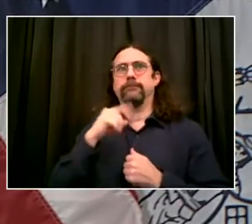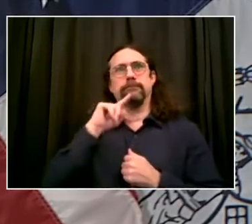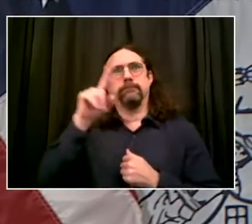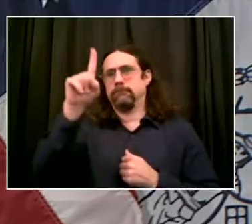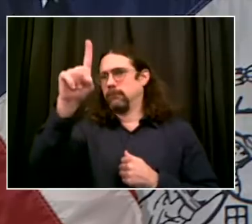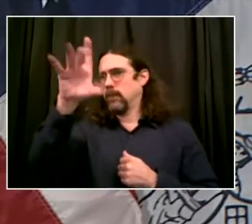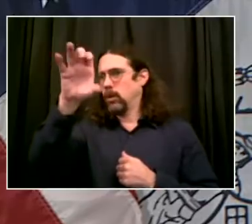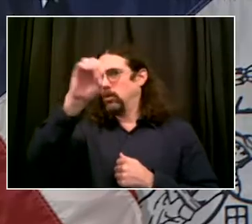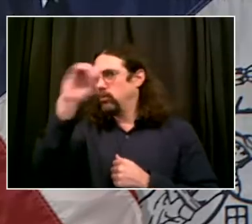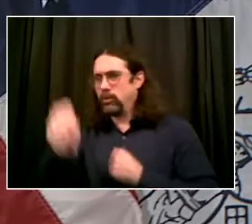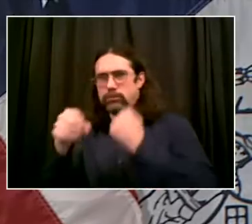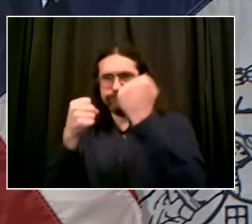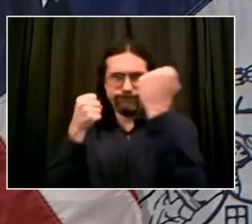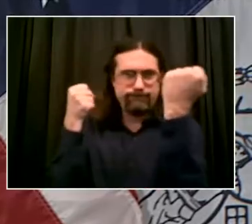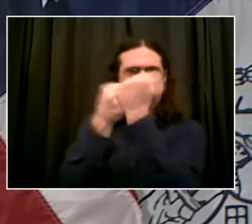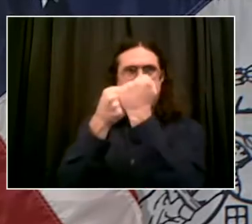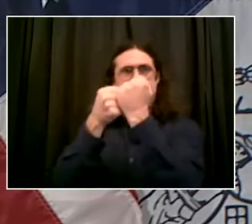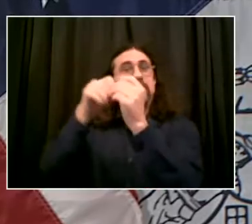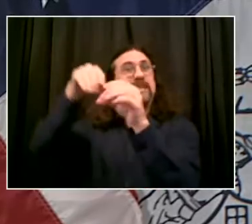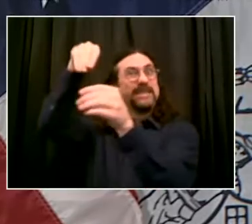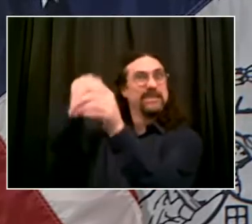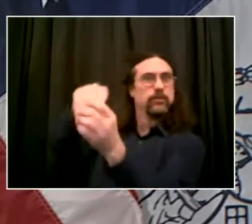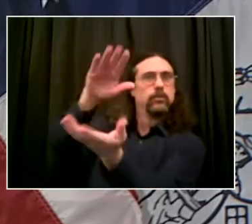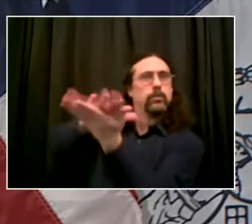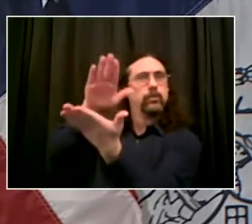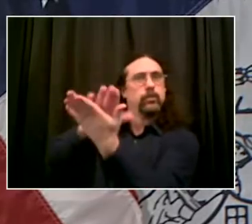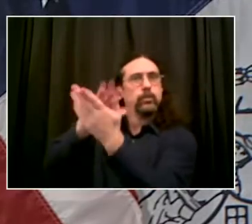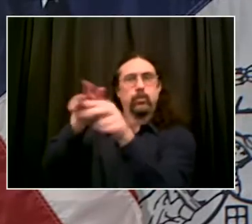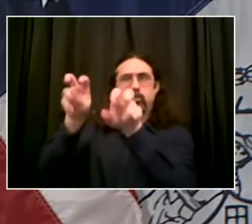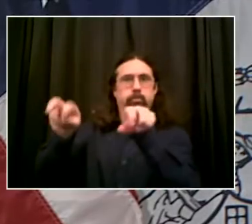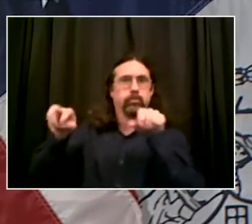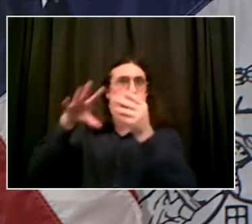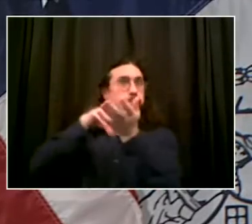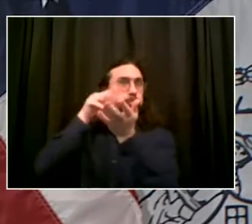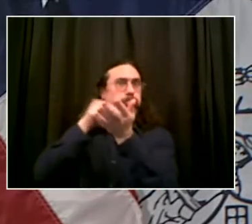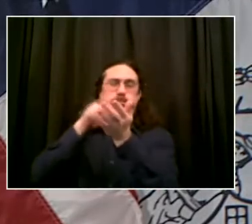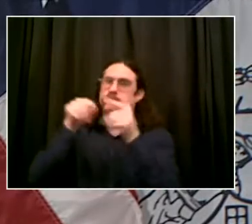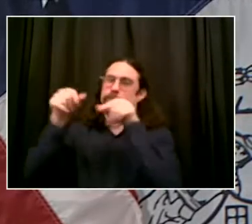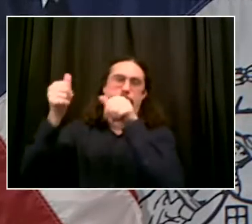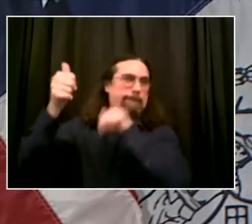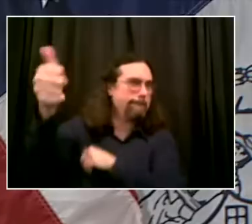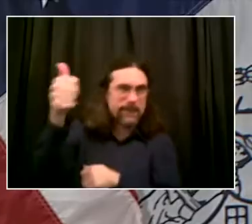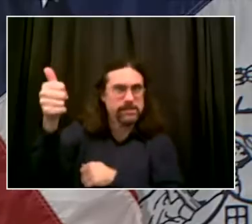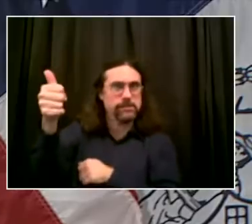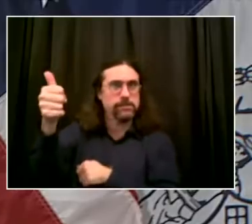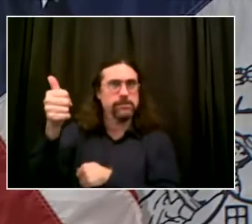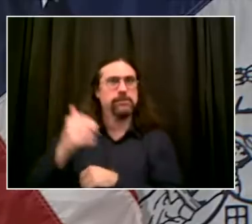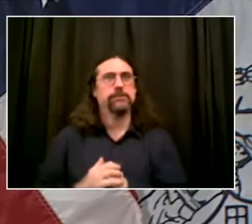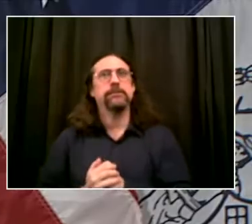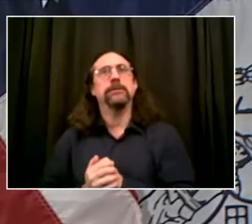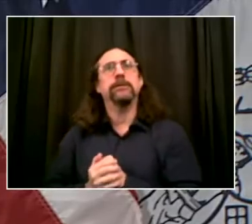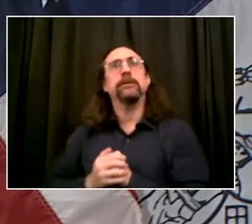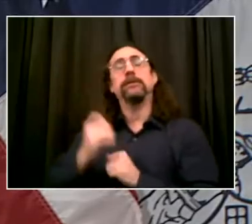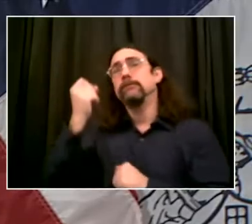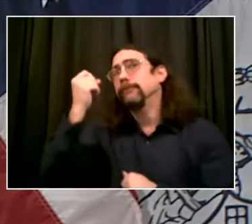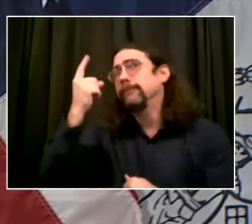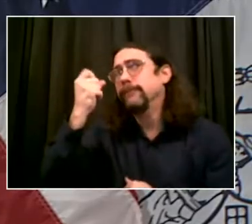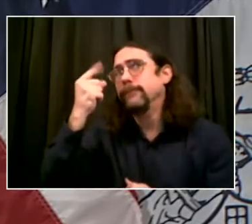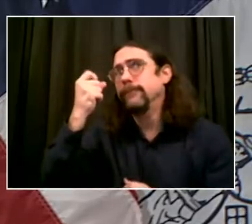WE WILL NEED ADDITIONAL TOOLS. SO O I THINK ABOUT